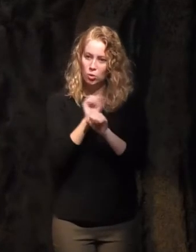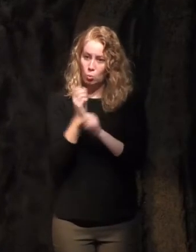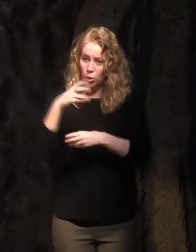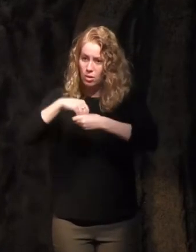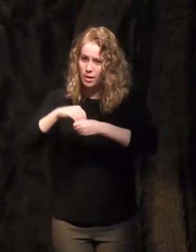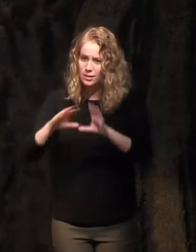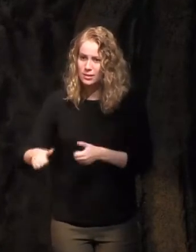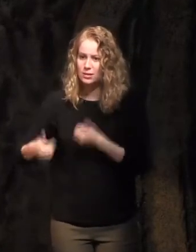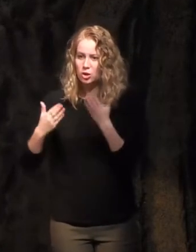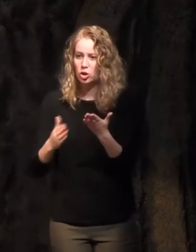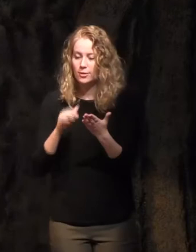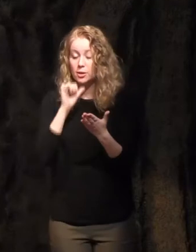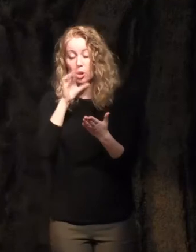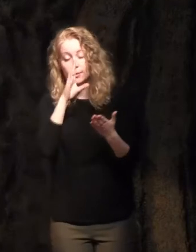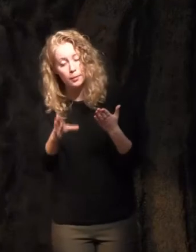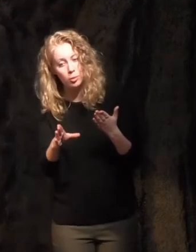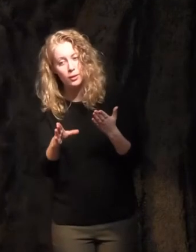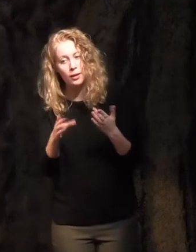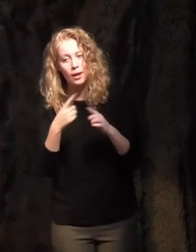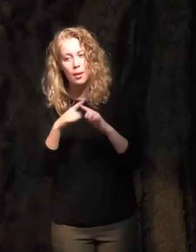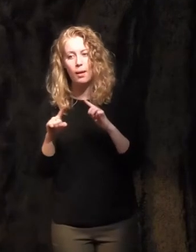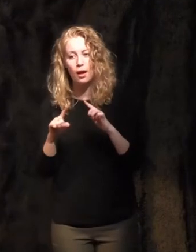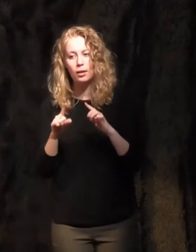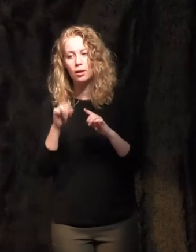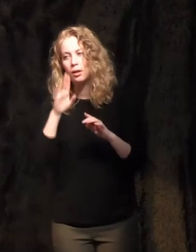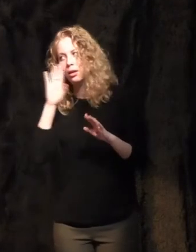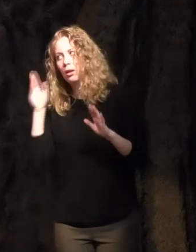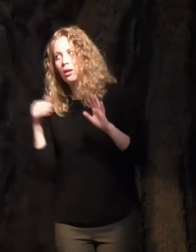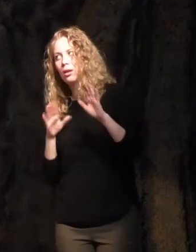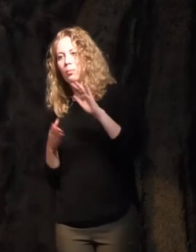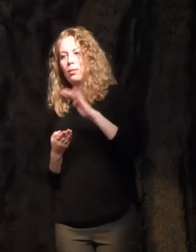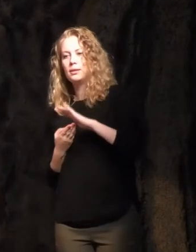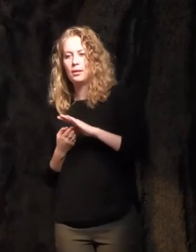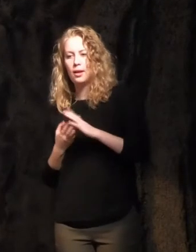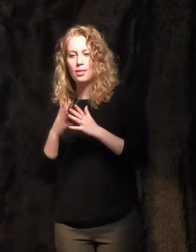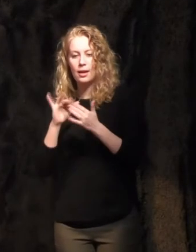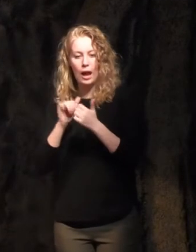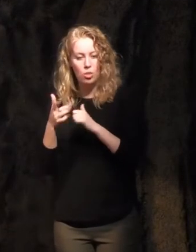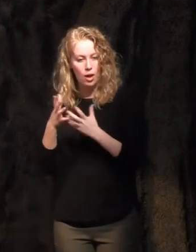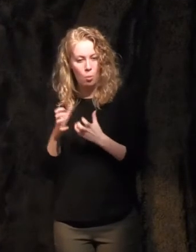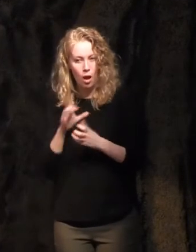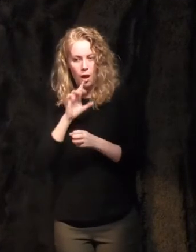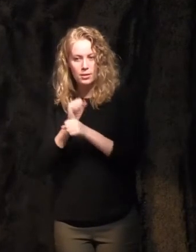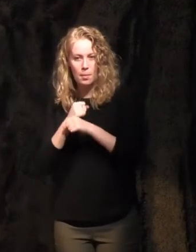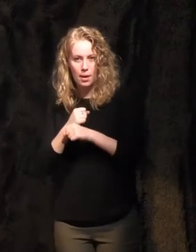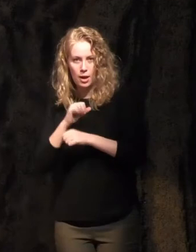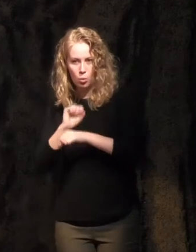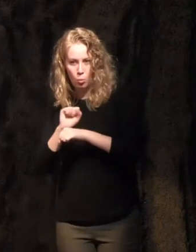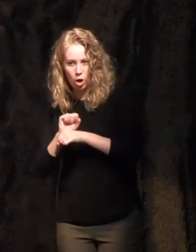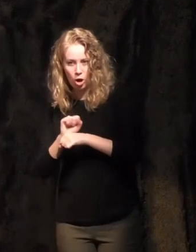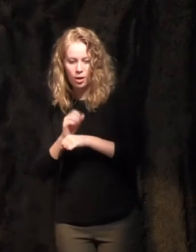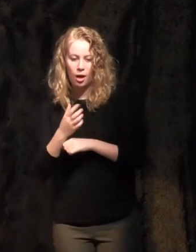not deliberately but implicitly that the way that they want to make work either threatens the livelihoods